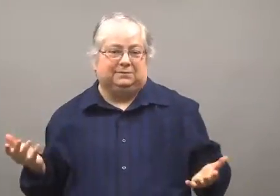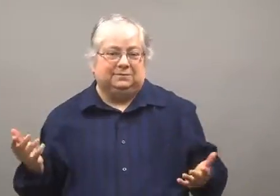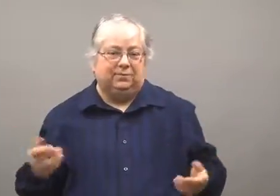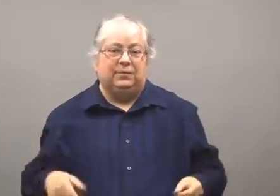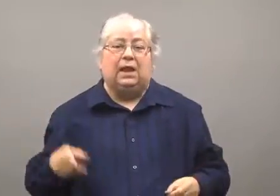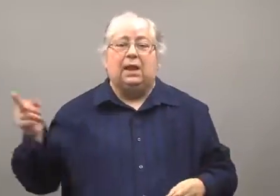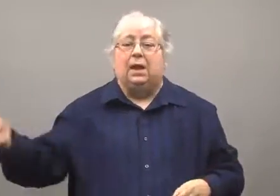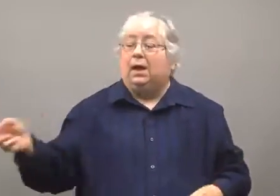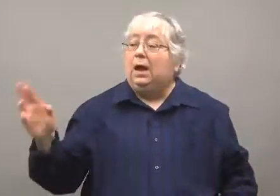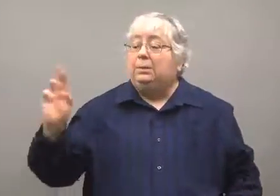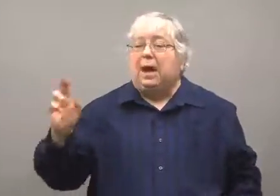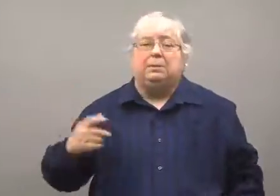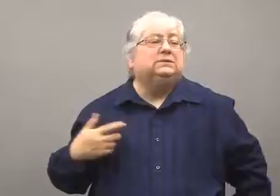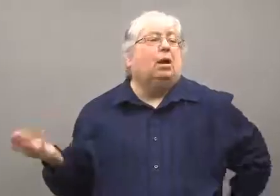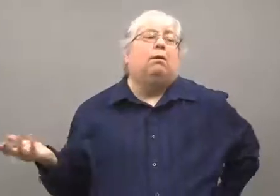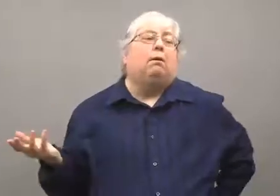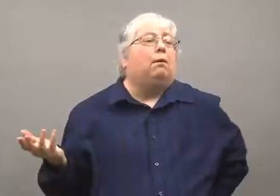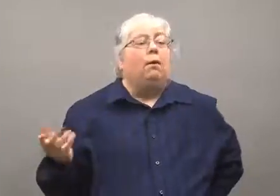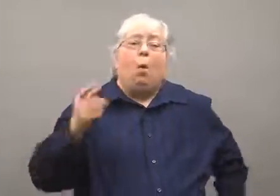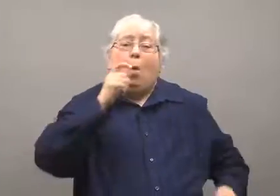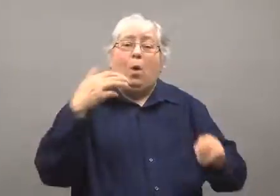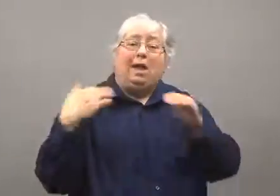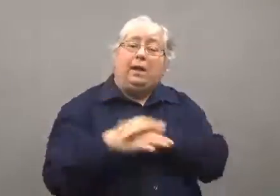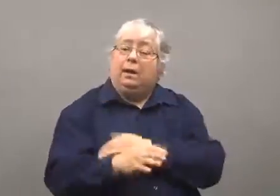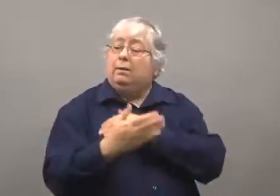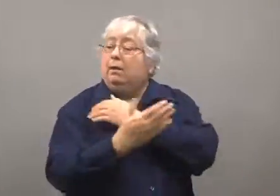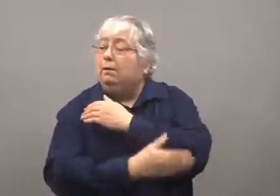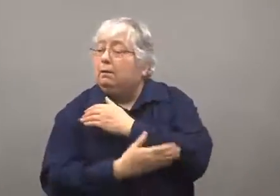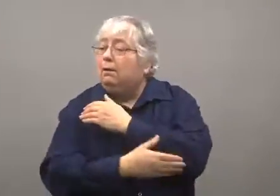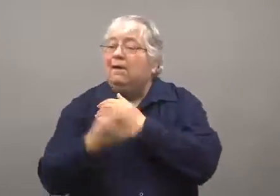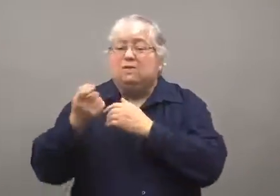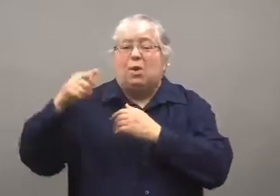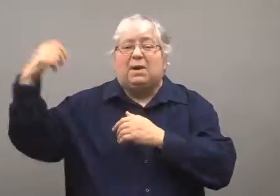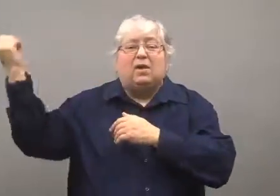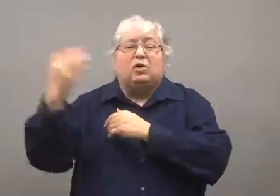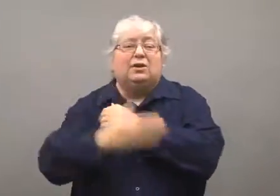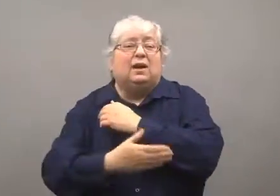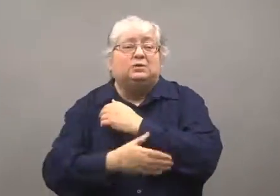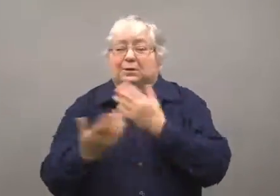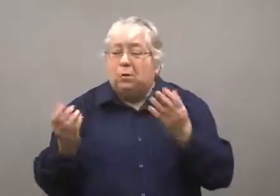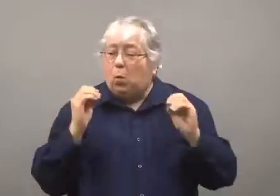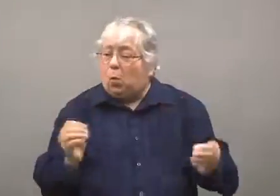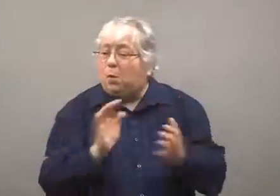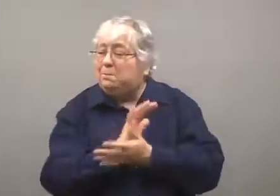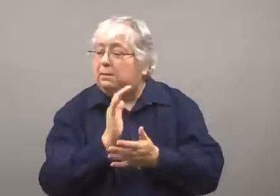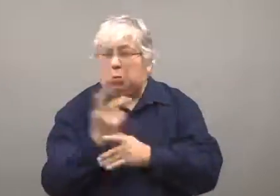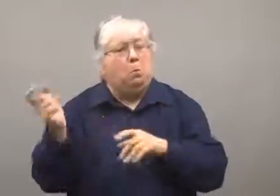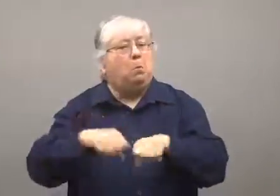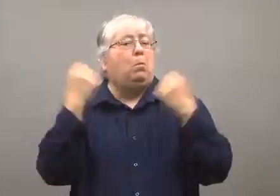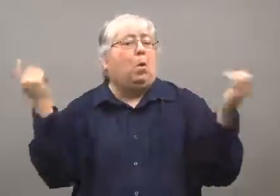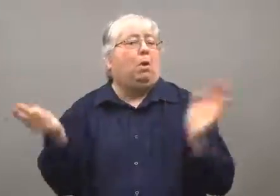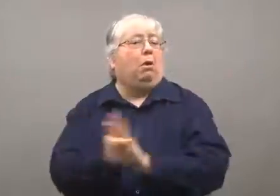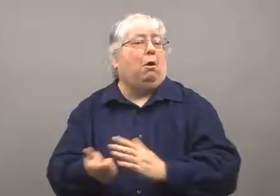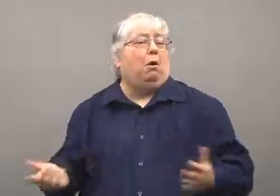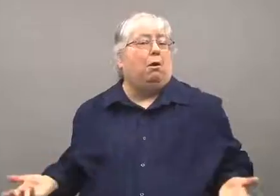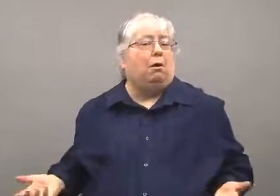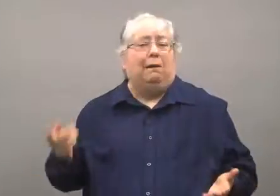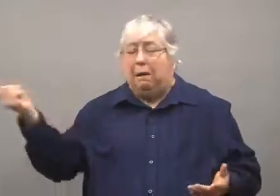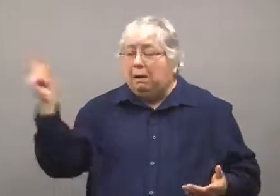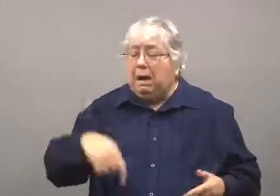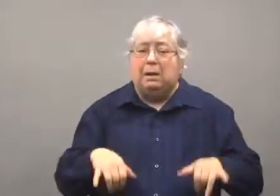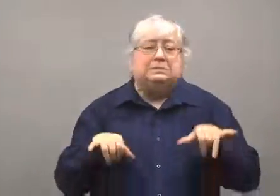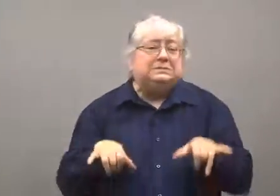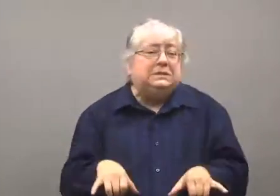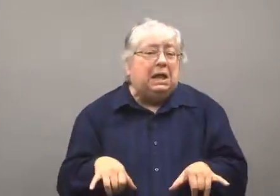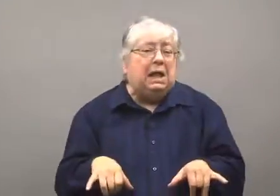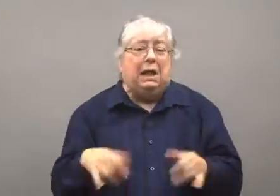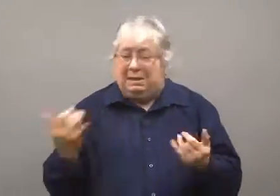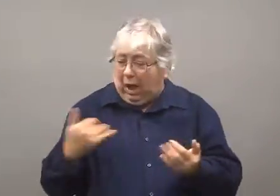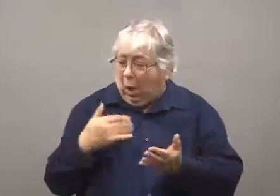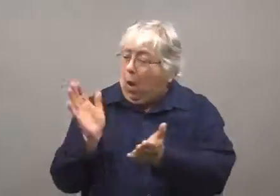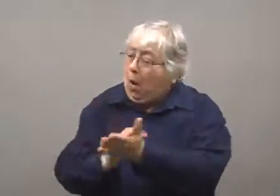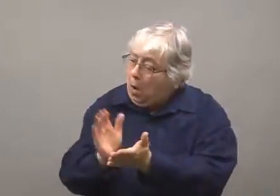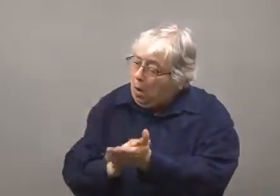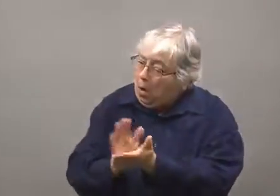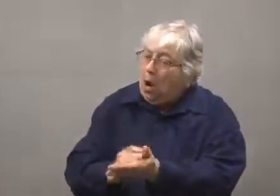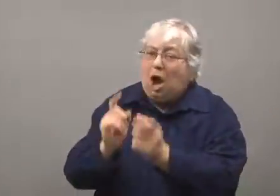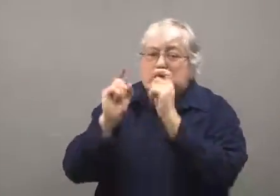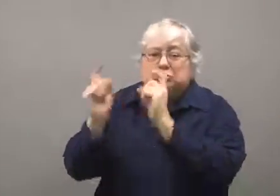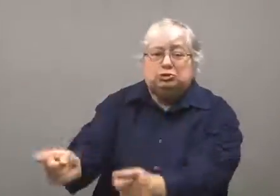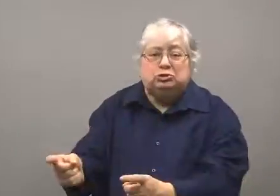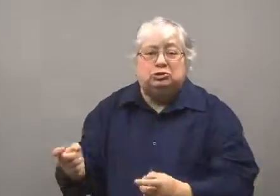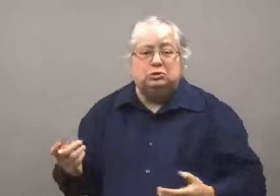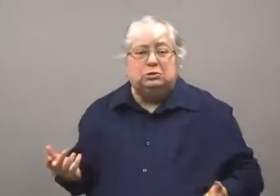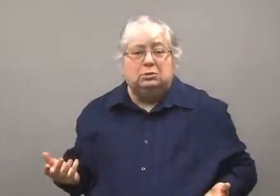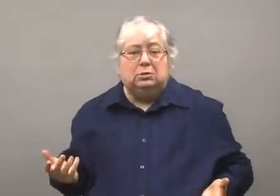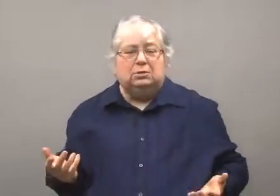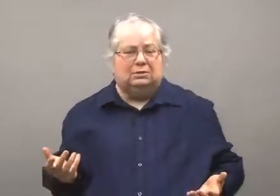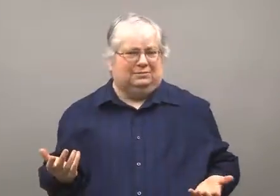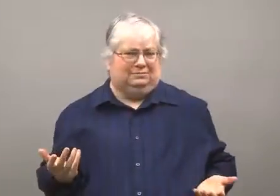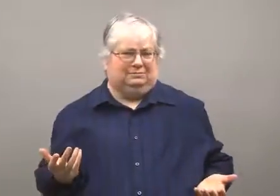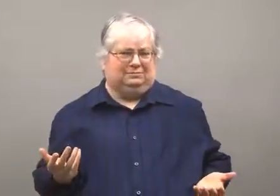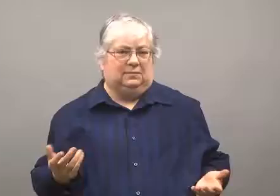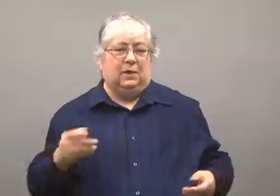The Republicans say just coming in without papers is violating the law,